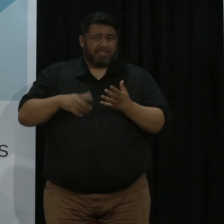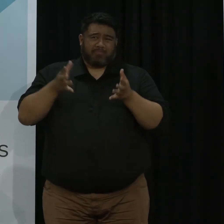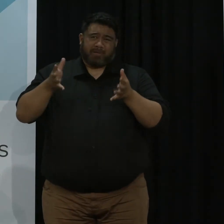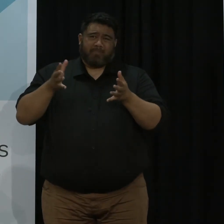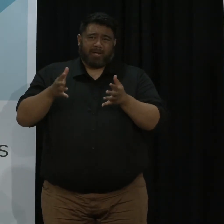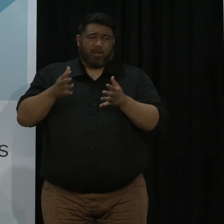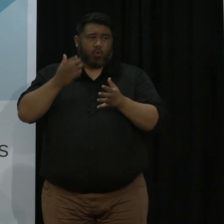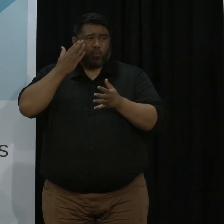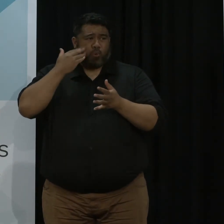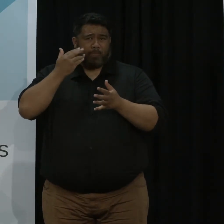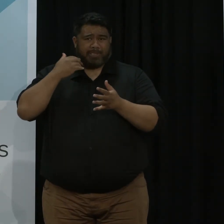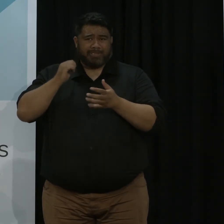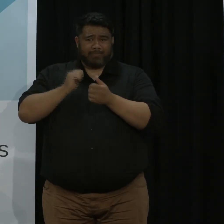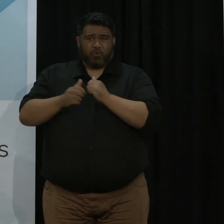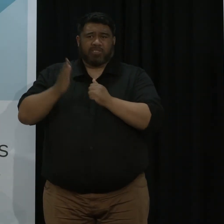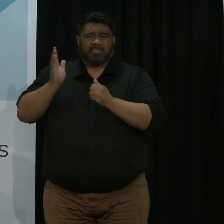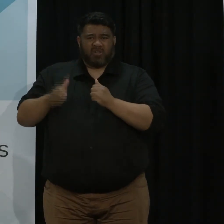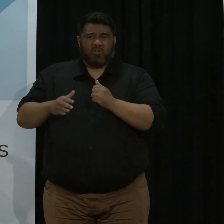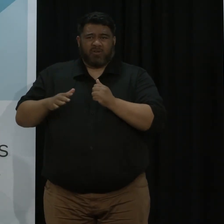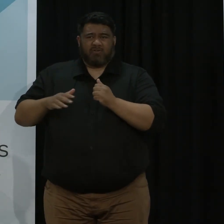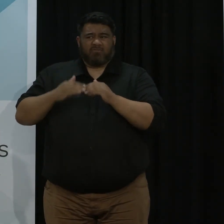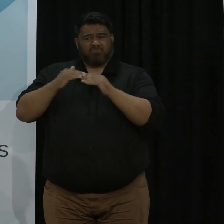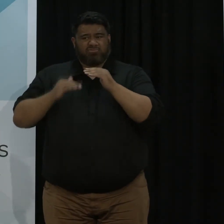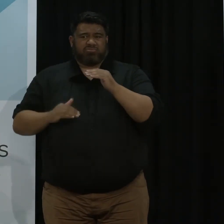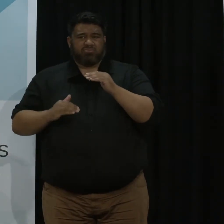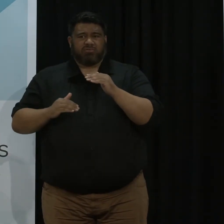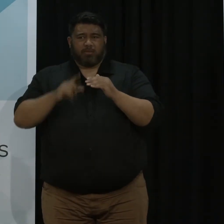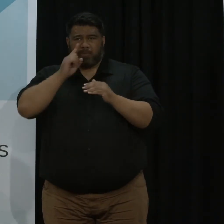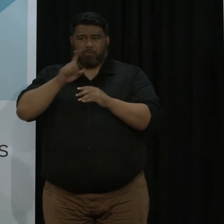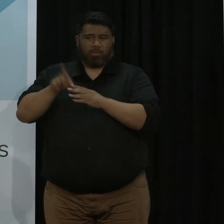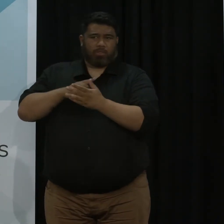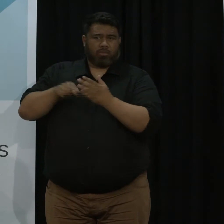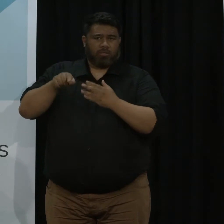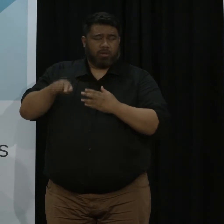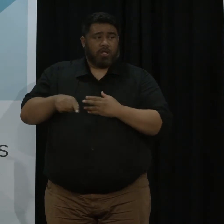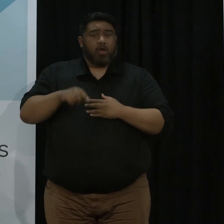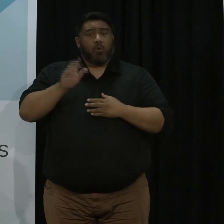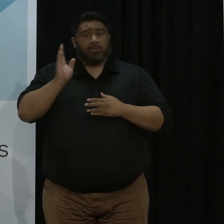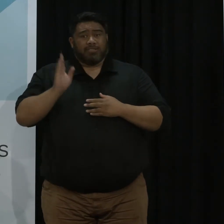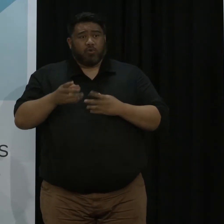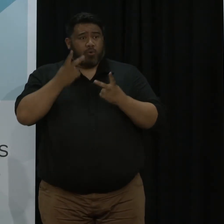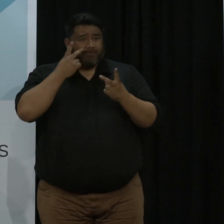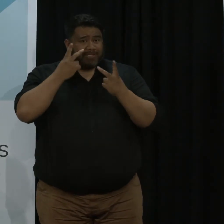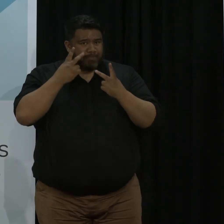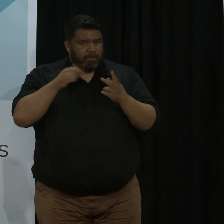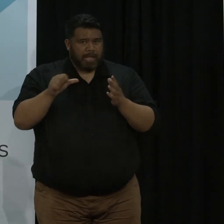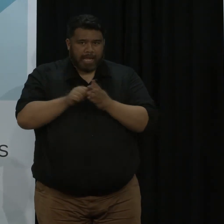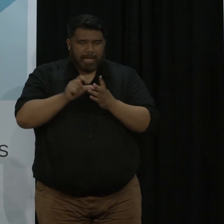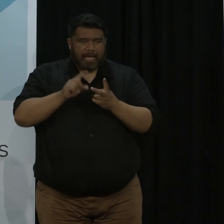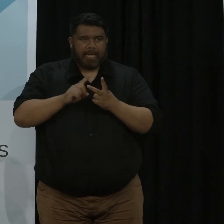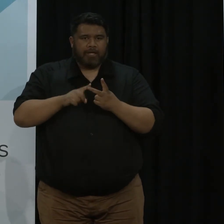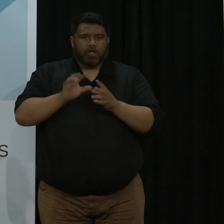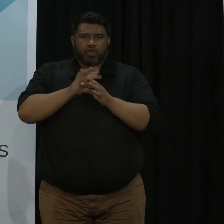looking for a sponsor.